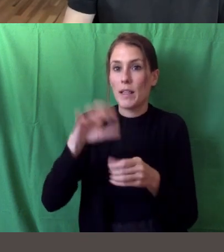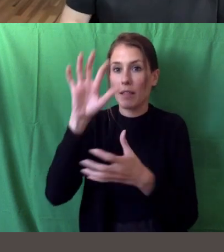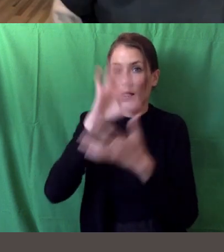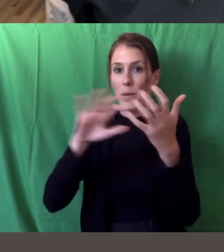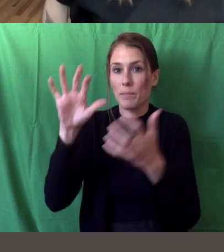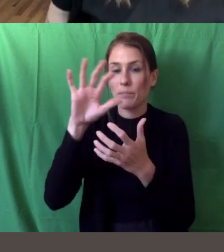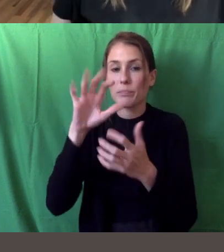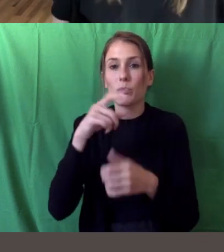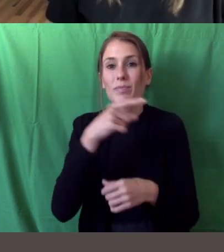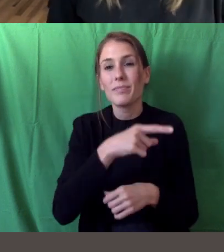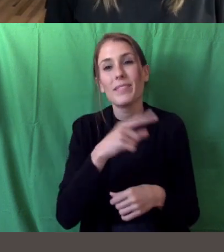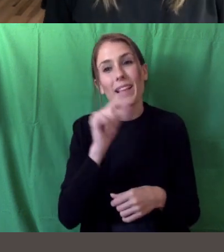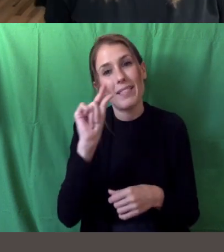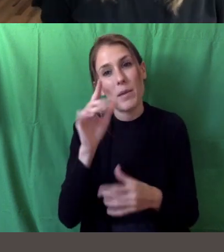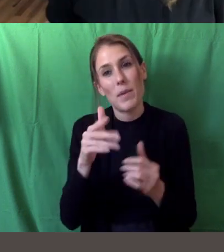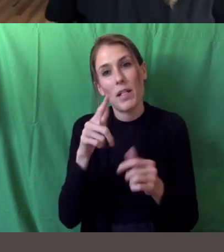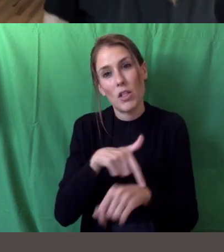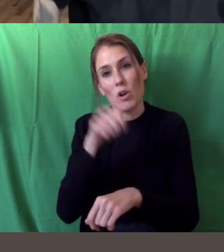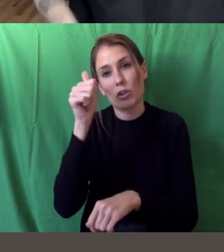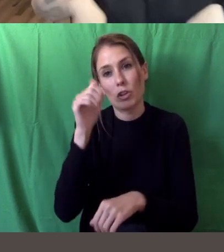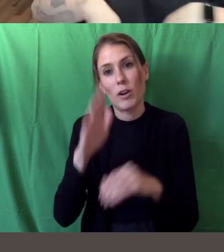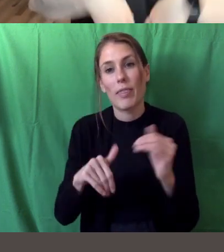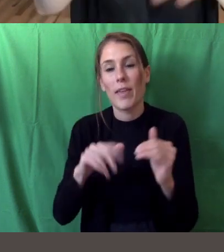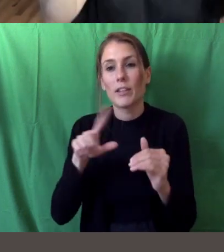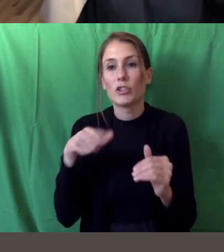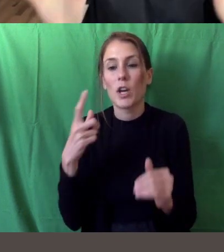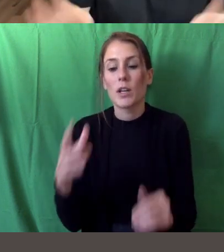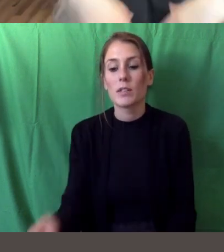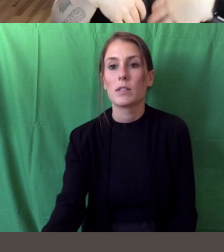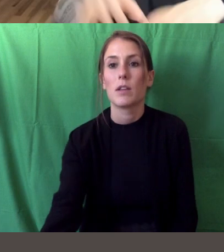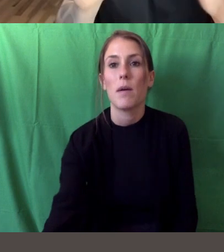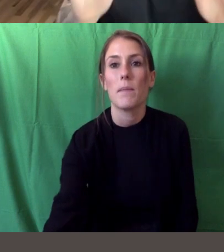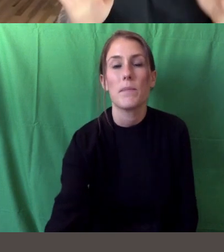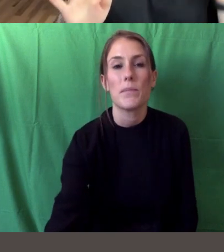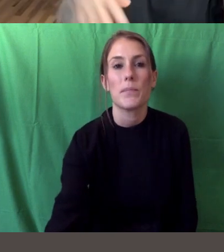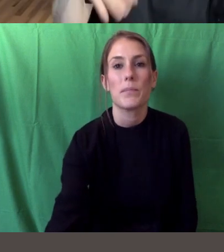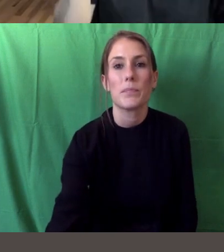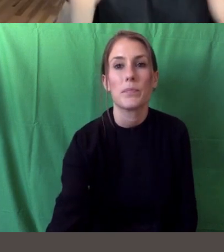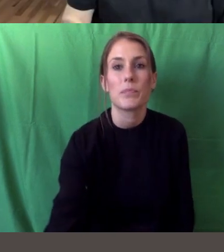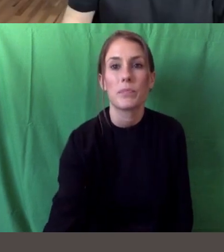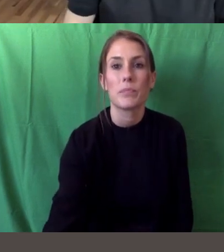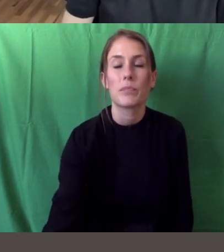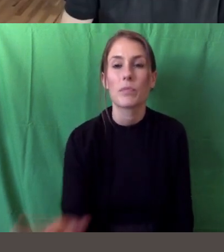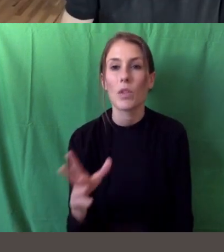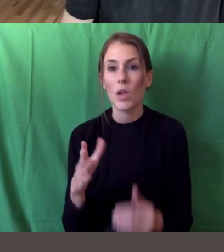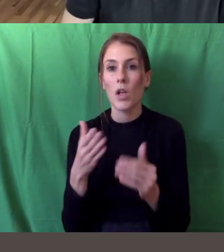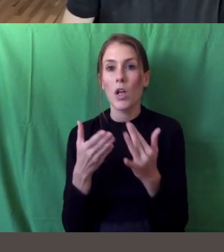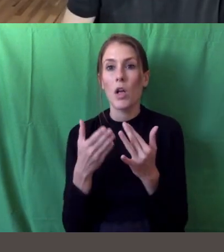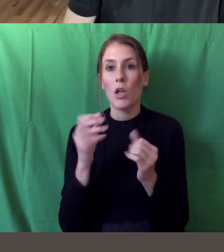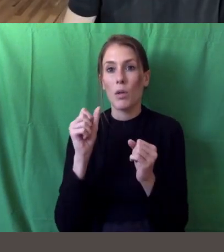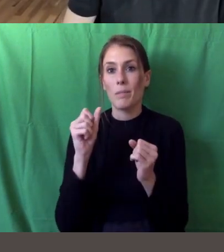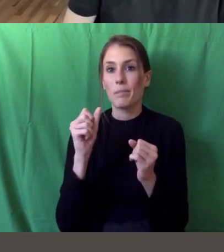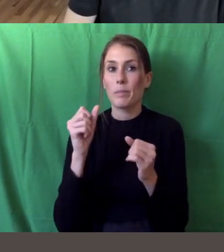So this does take a bit longer than it would to just like throw a zip or a binary on a VM.